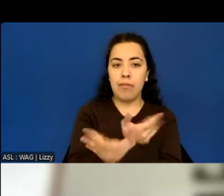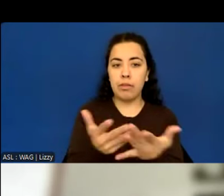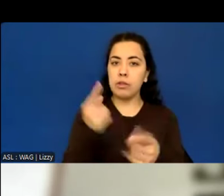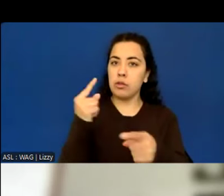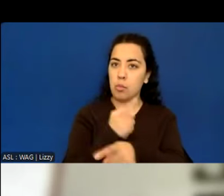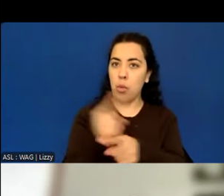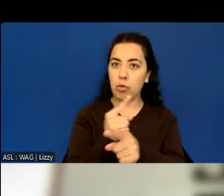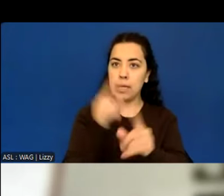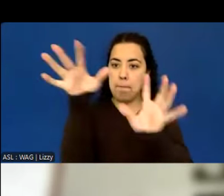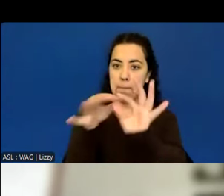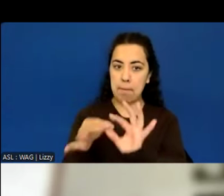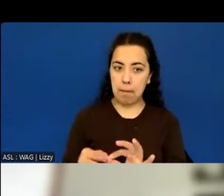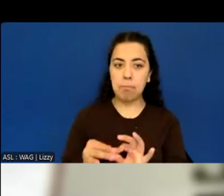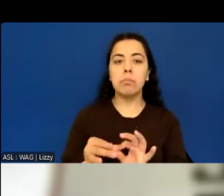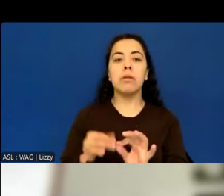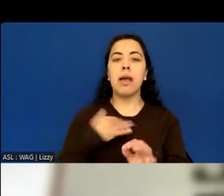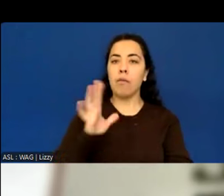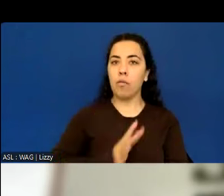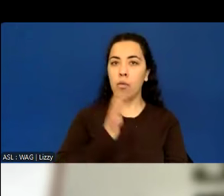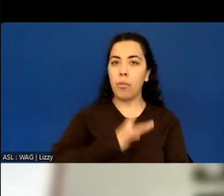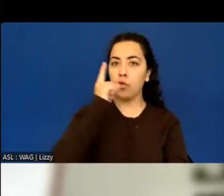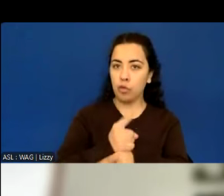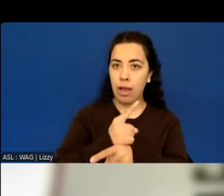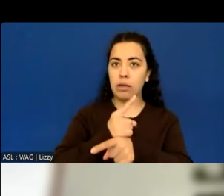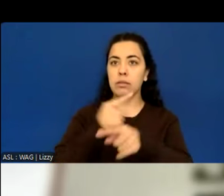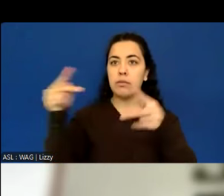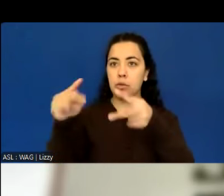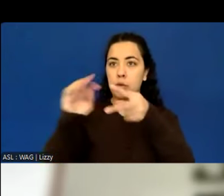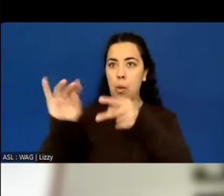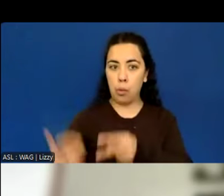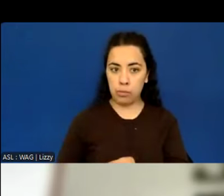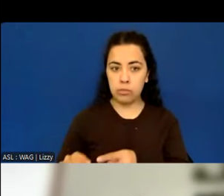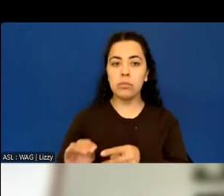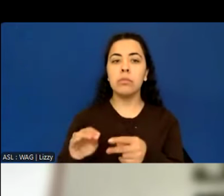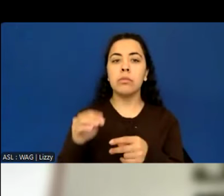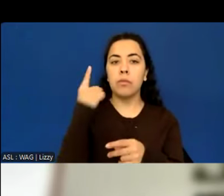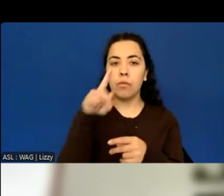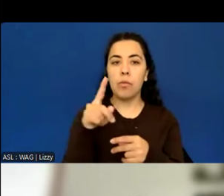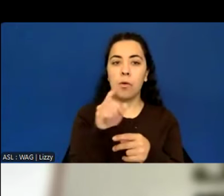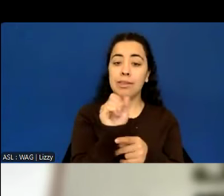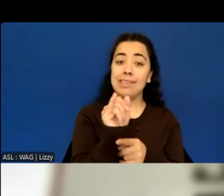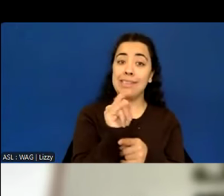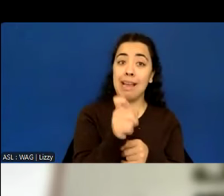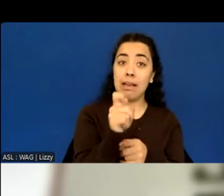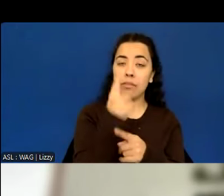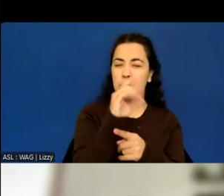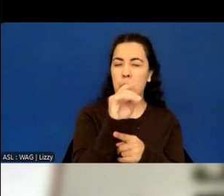elements. There is a formal correctness of the code, its syntax. And the interaction